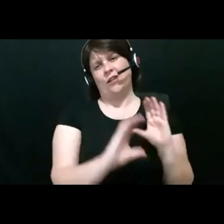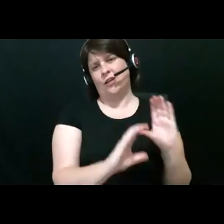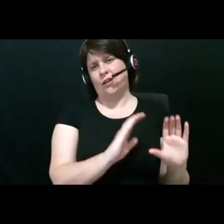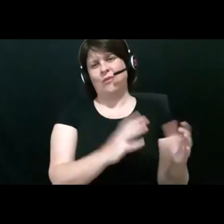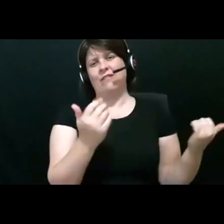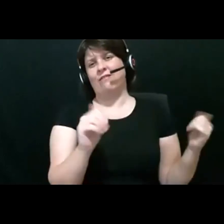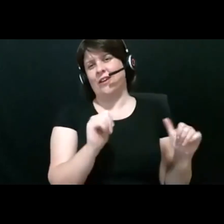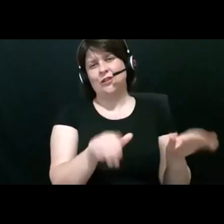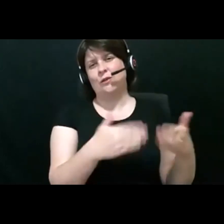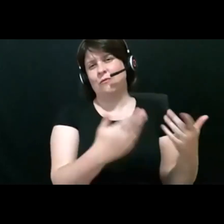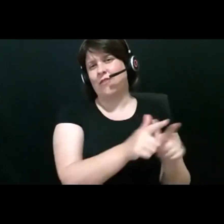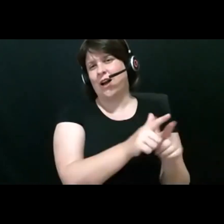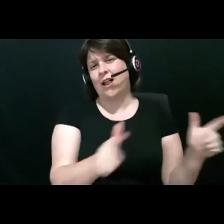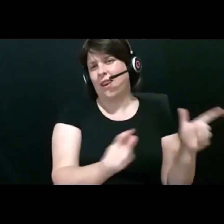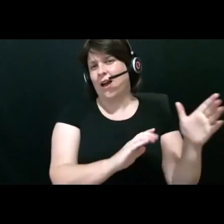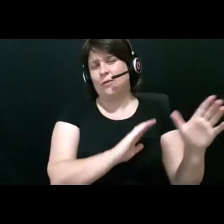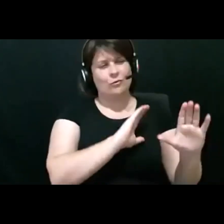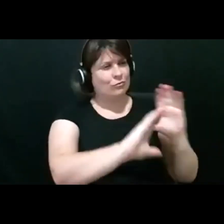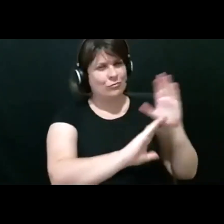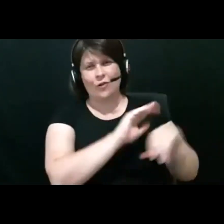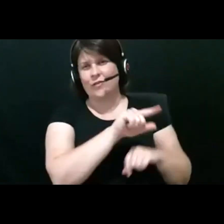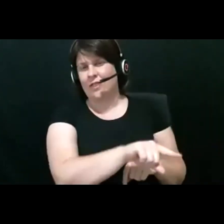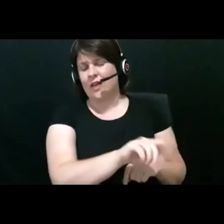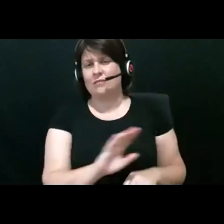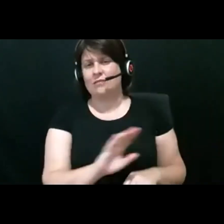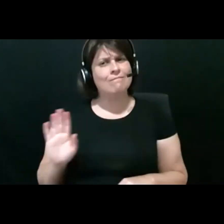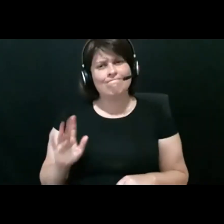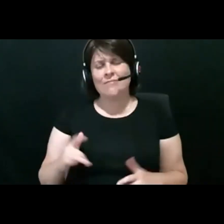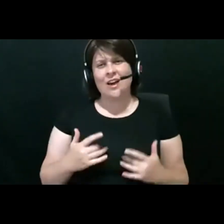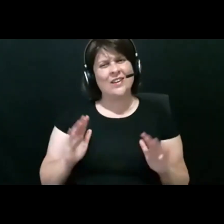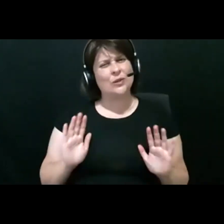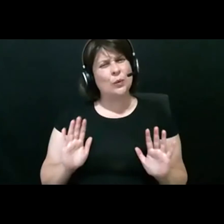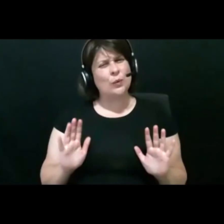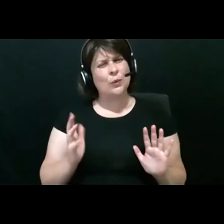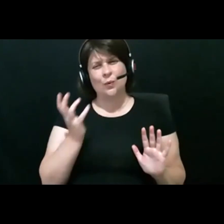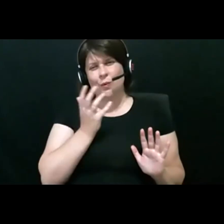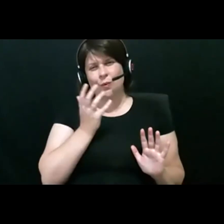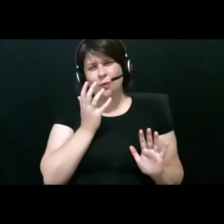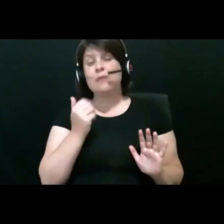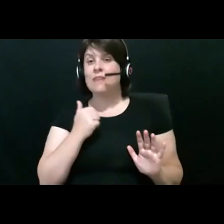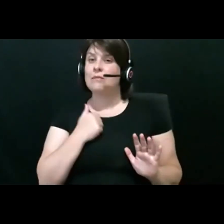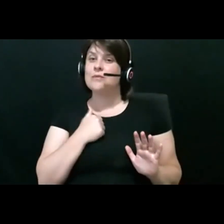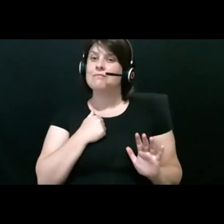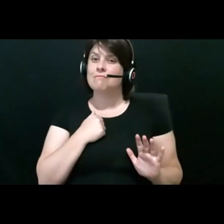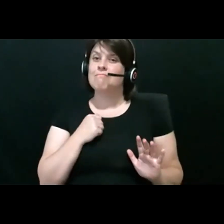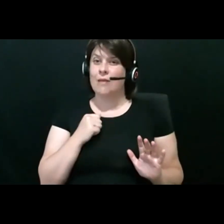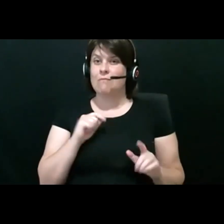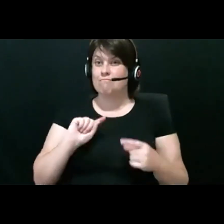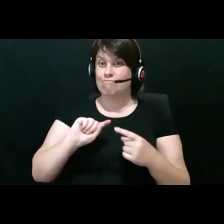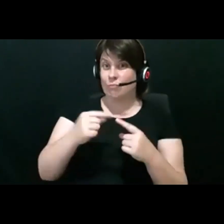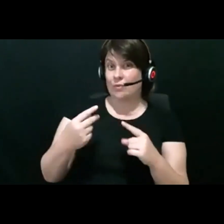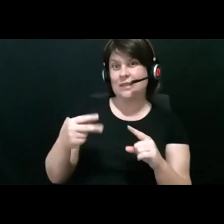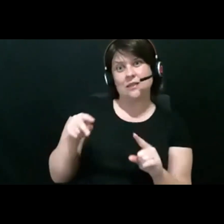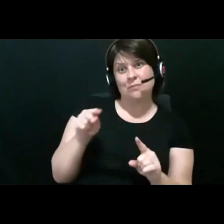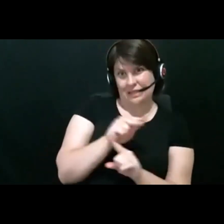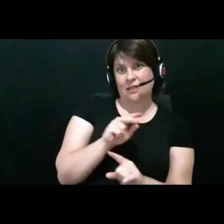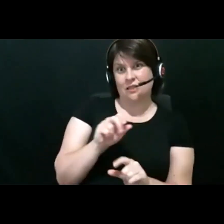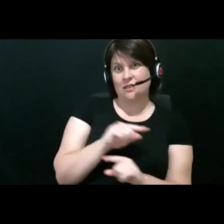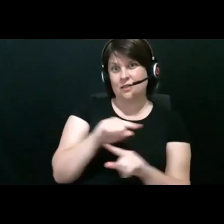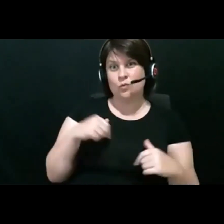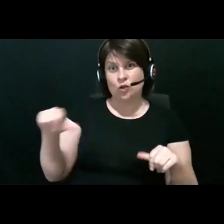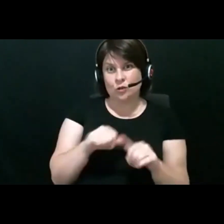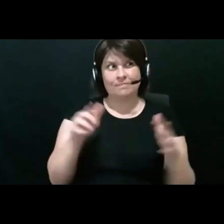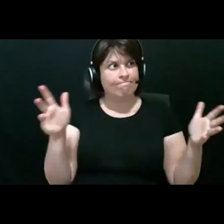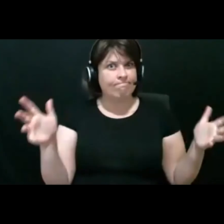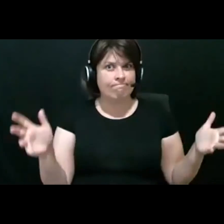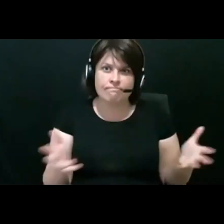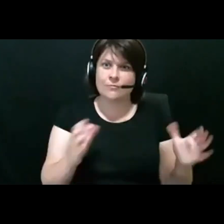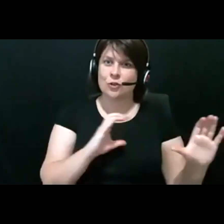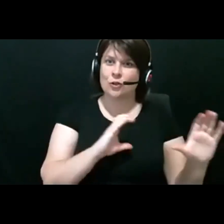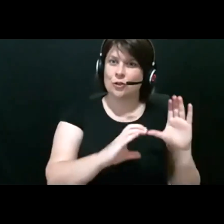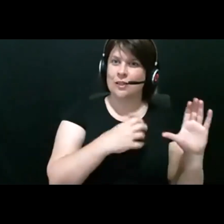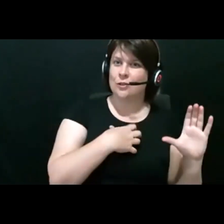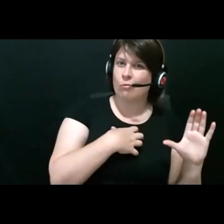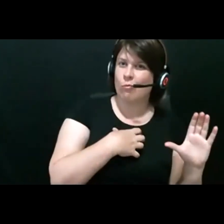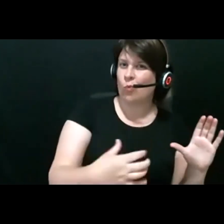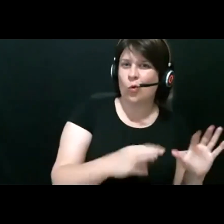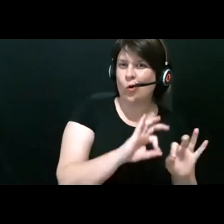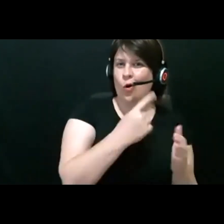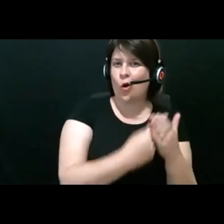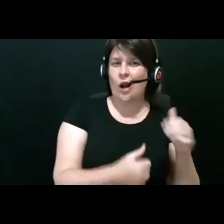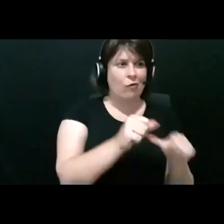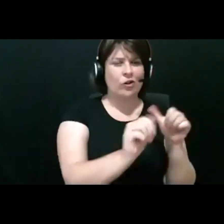anything around that experience. That was really the point I was trying to make there.